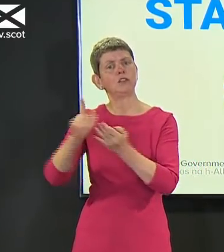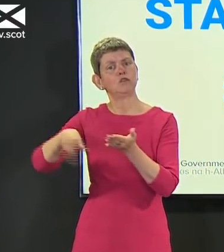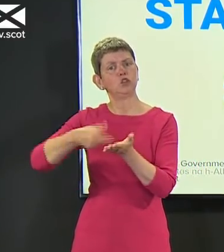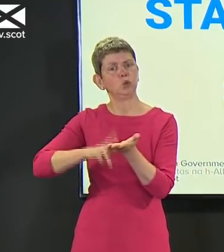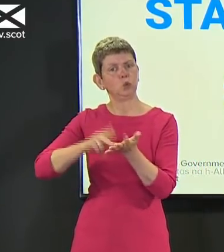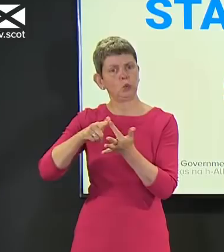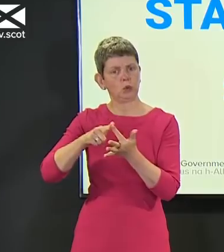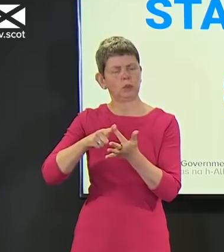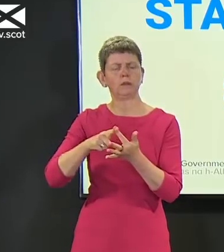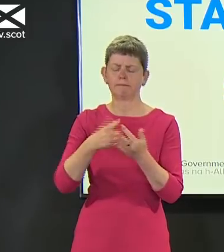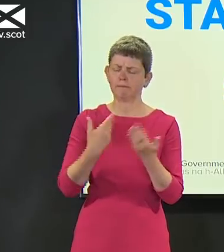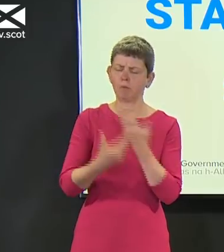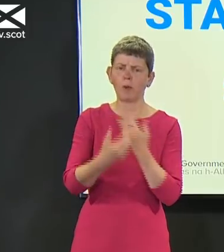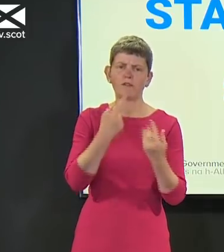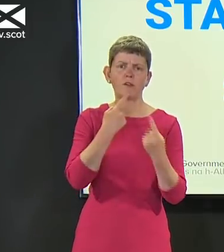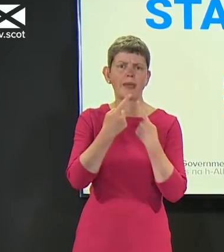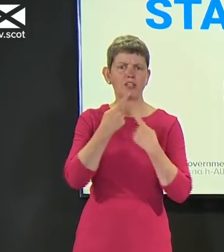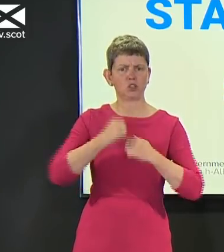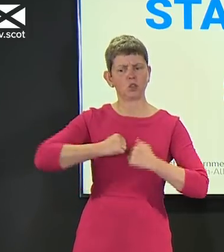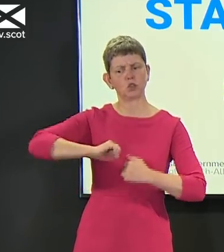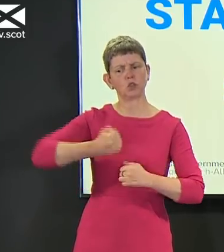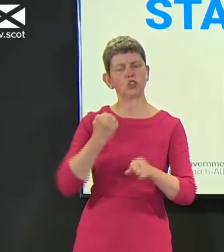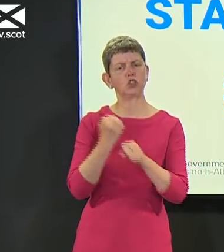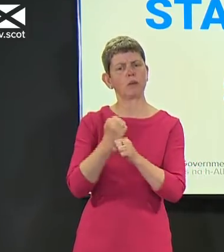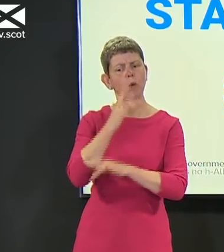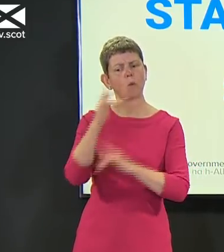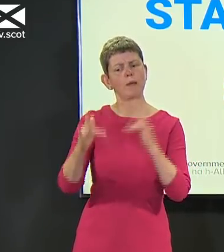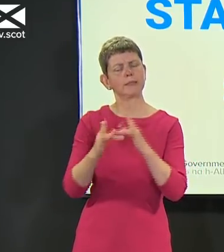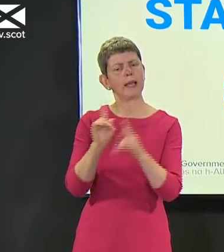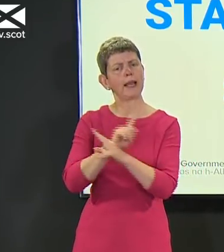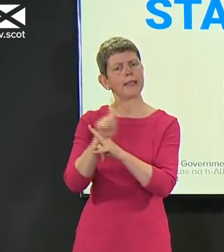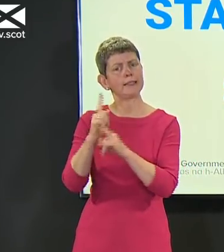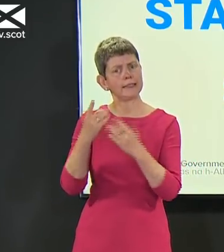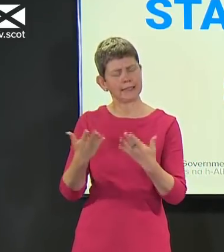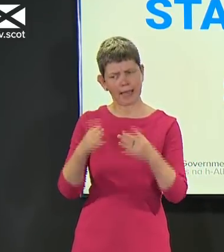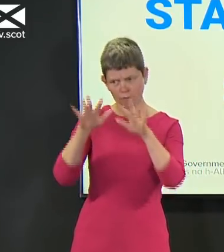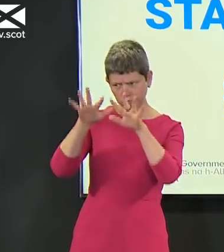government's website later today and that will help you see exactly what these changes